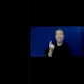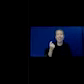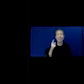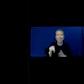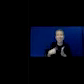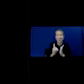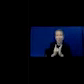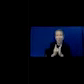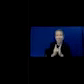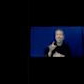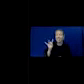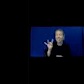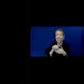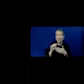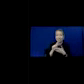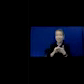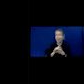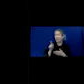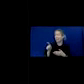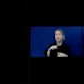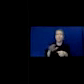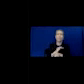He truly is independent when he works there.